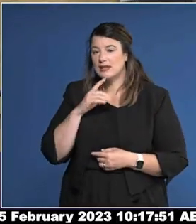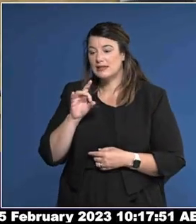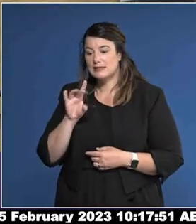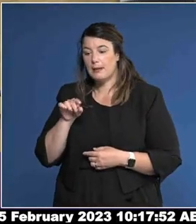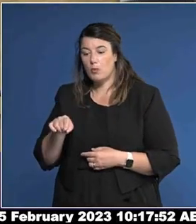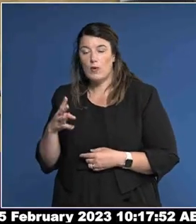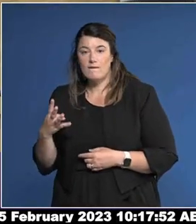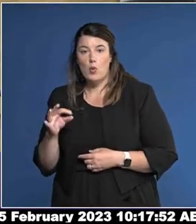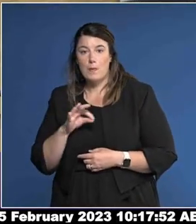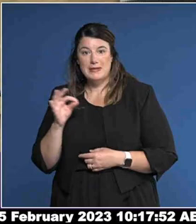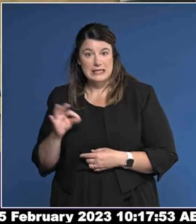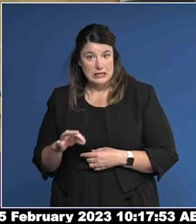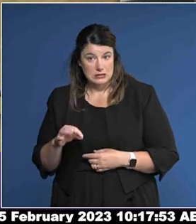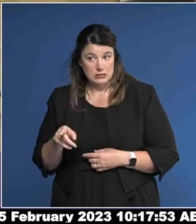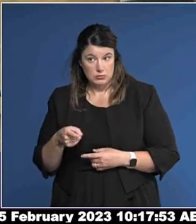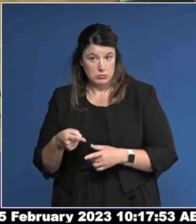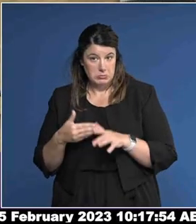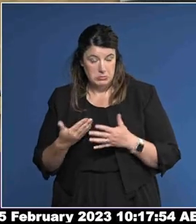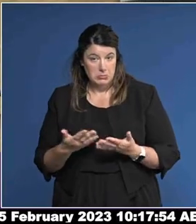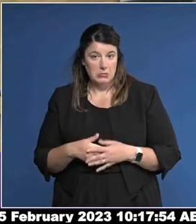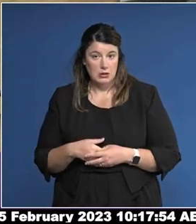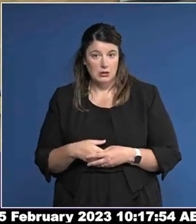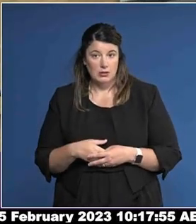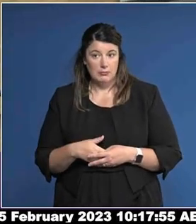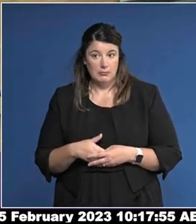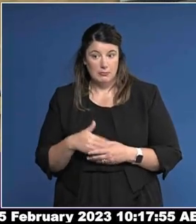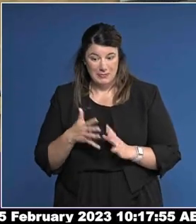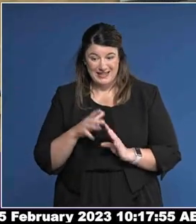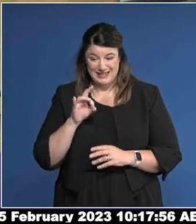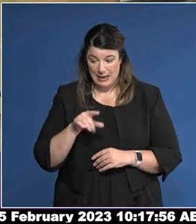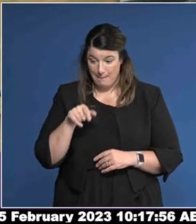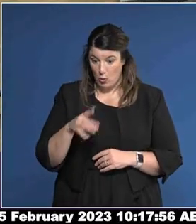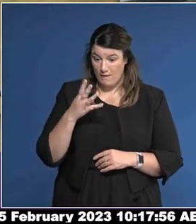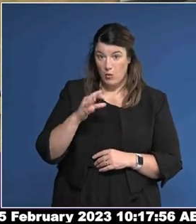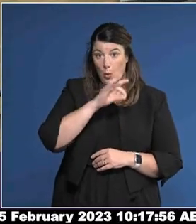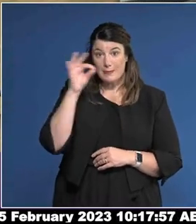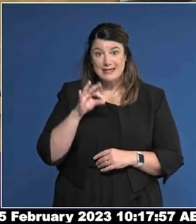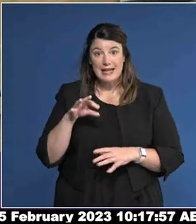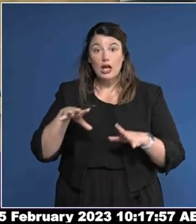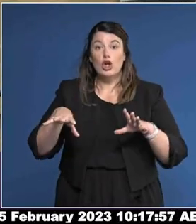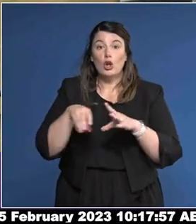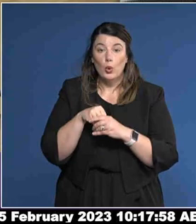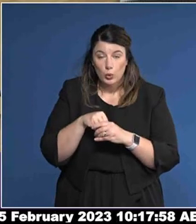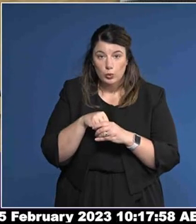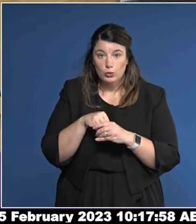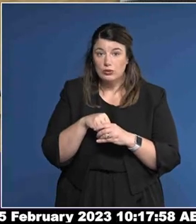So hence my question: does that 10.4 per cent include people with disability who are